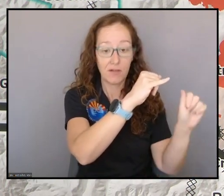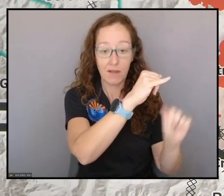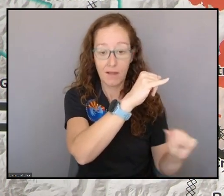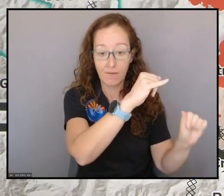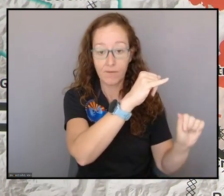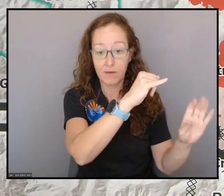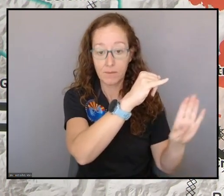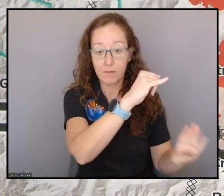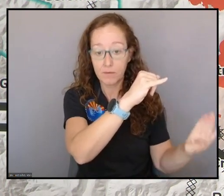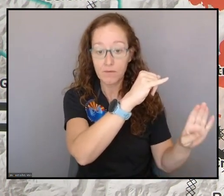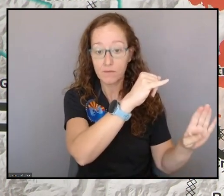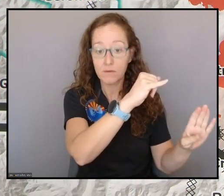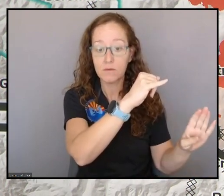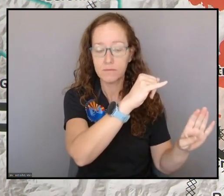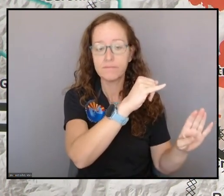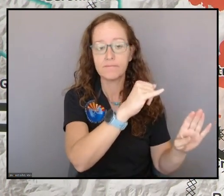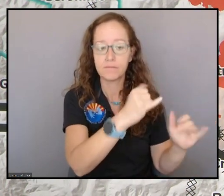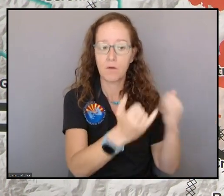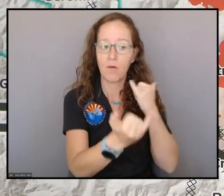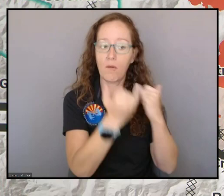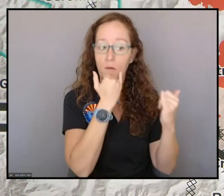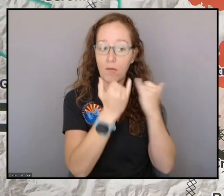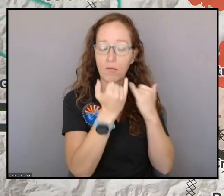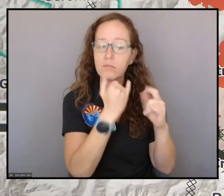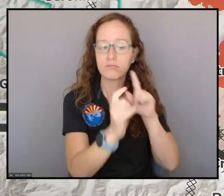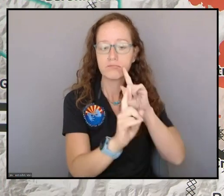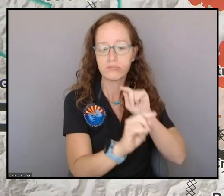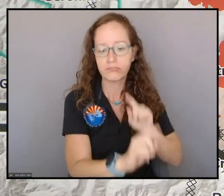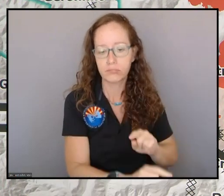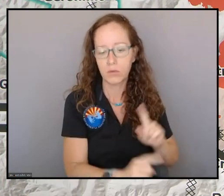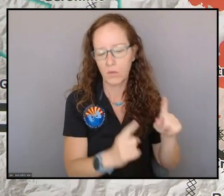answer calls for service when those come in to our